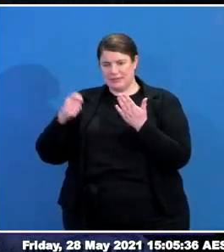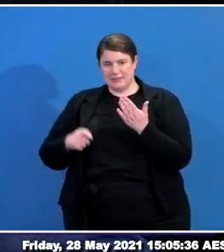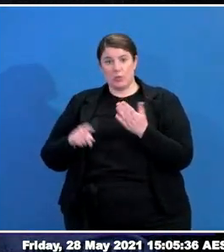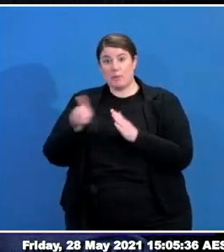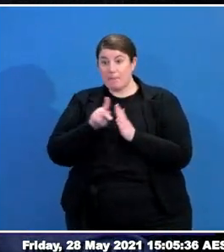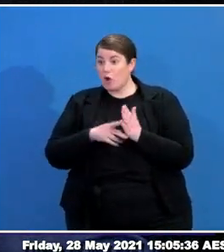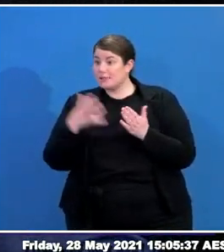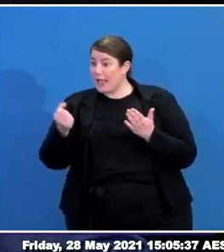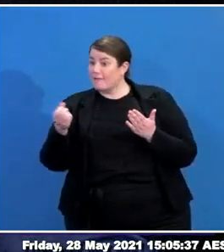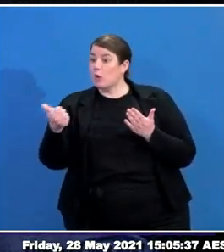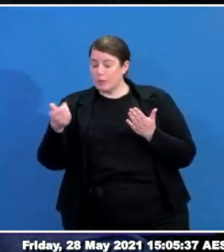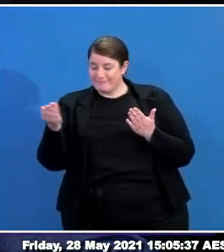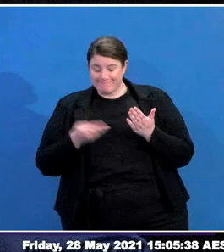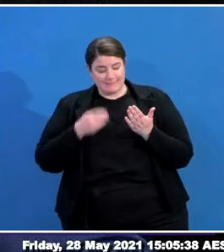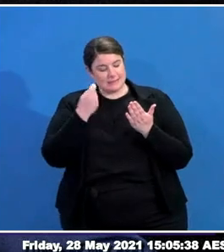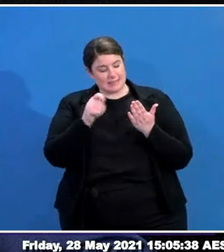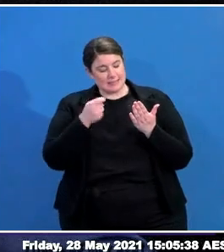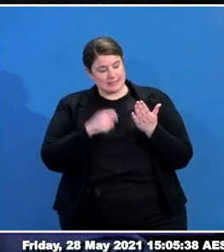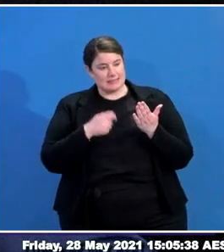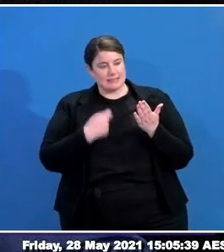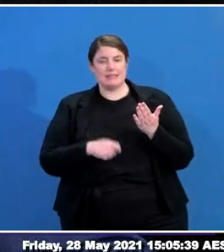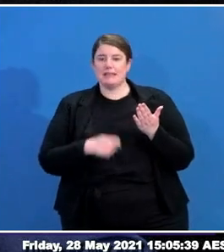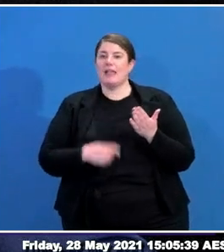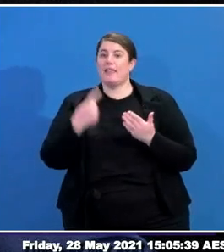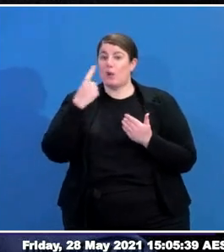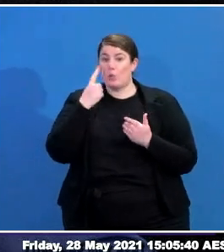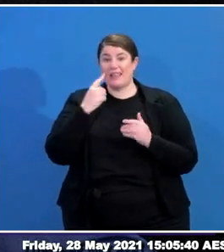do you have; they are actually looking at standards expressed in terms of